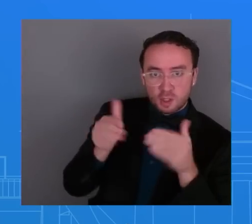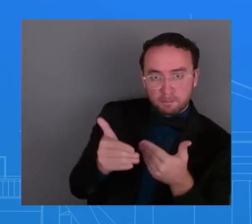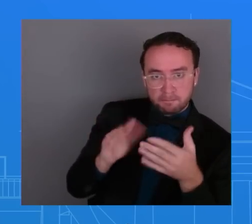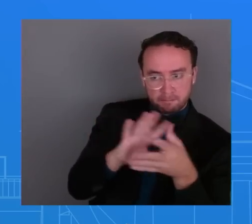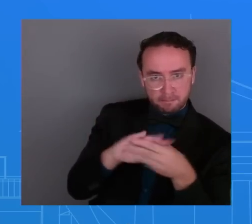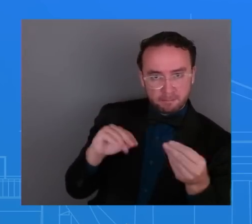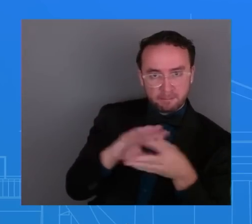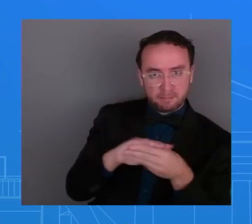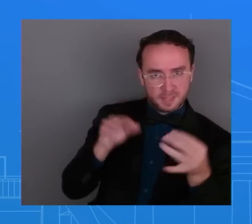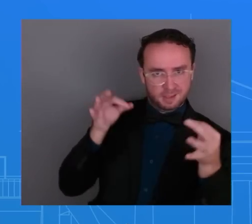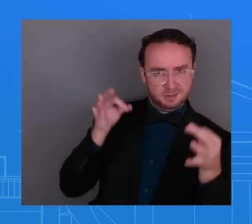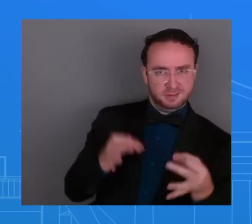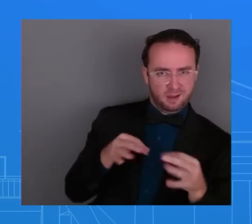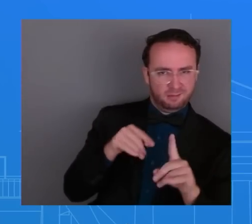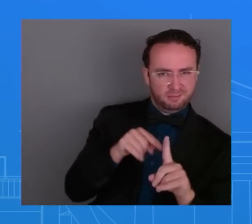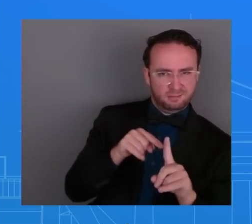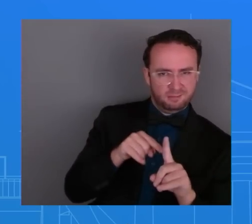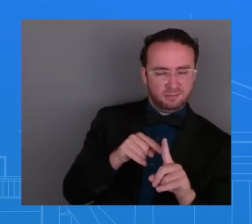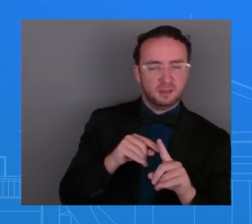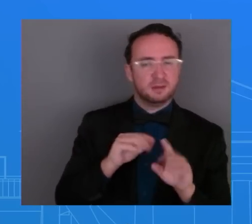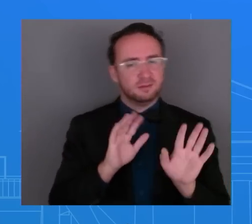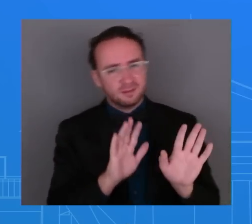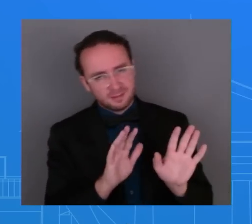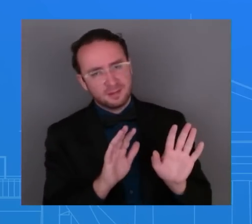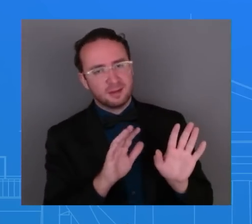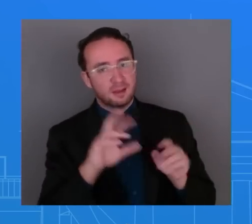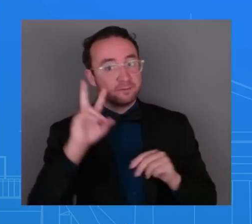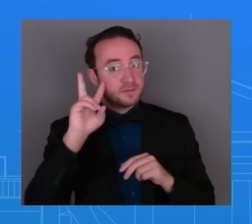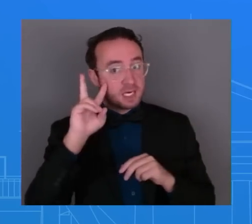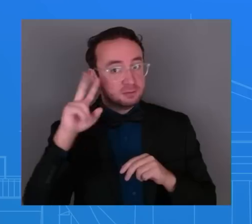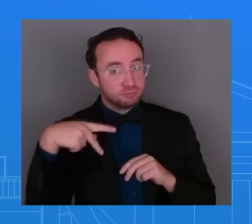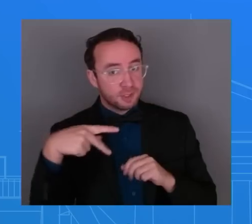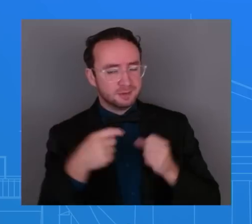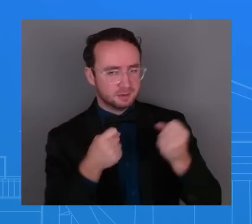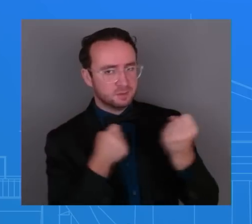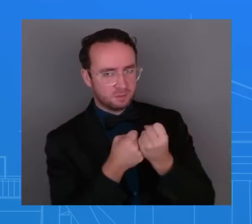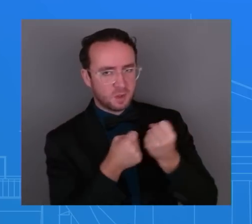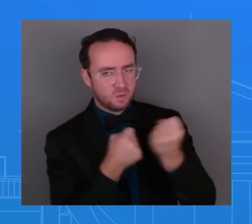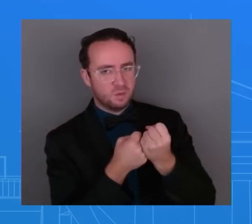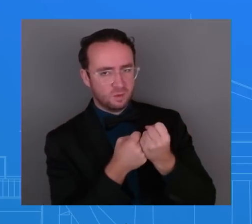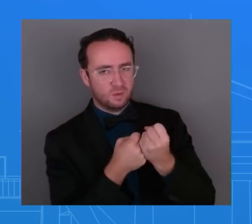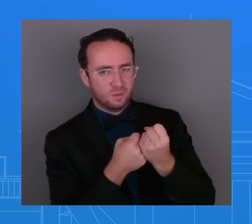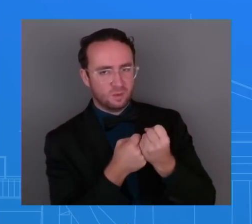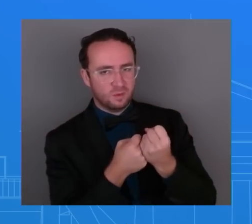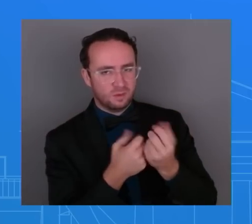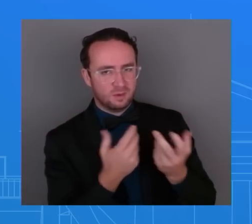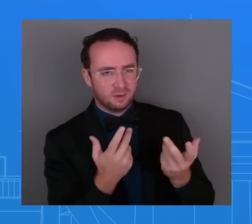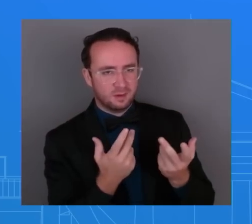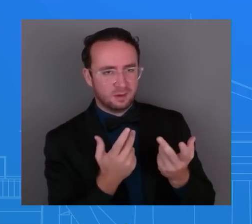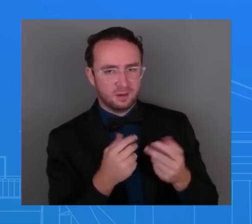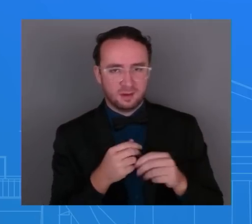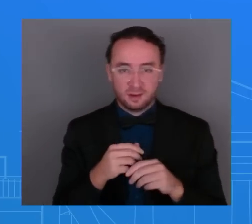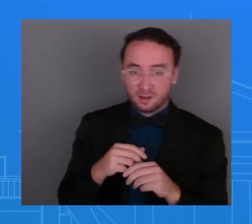that the vice president was in full support of his decision to pull out. Ms. Jean-Pierre: I -- I believe -- and as you have seen them in the past three and a half years,